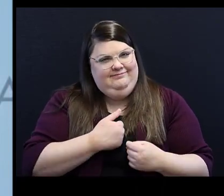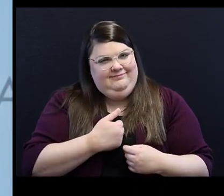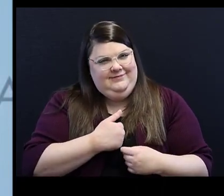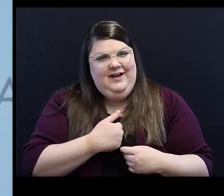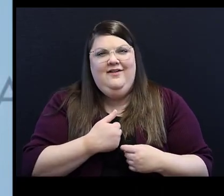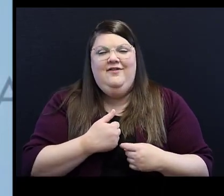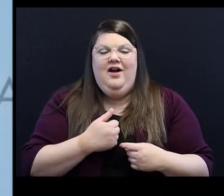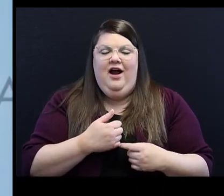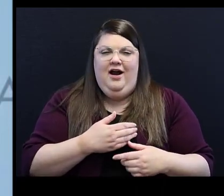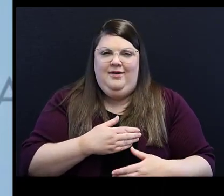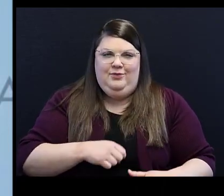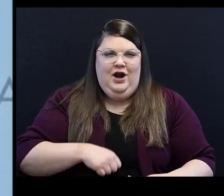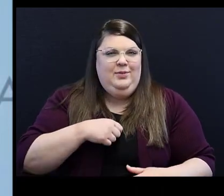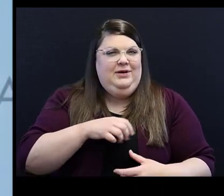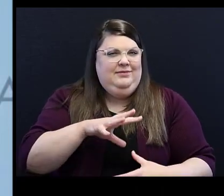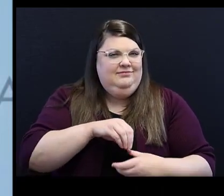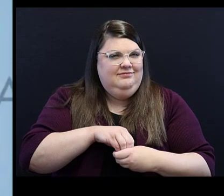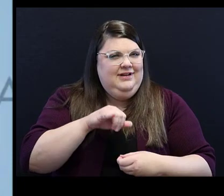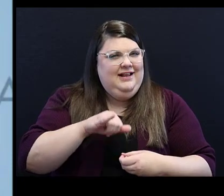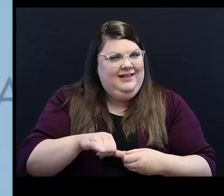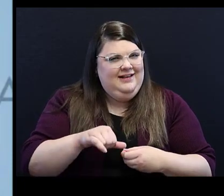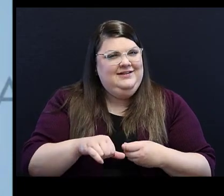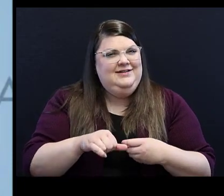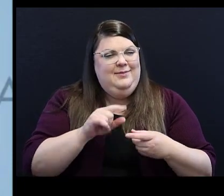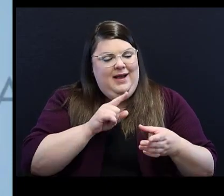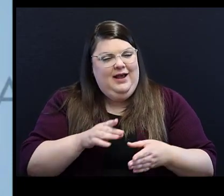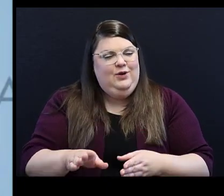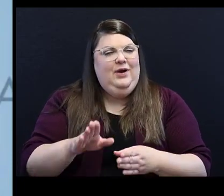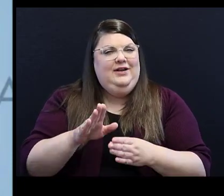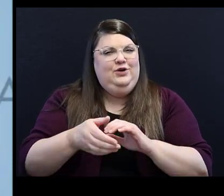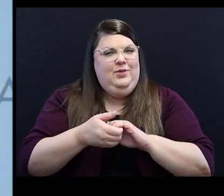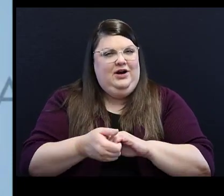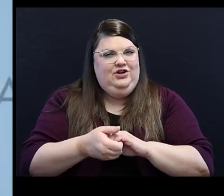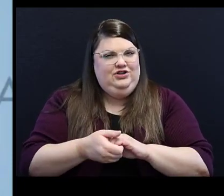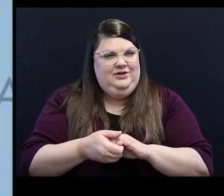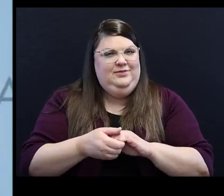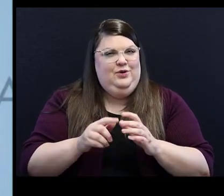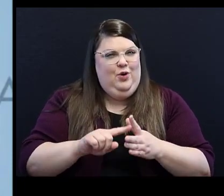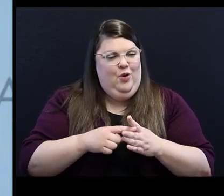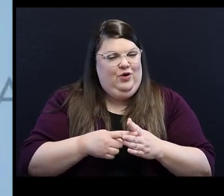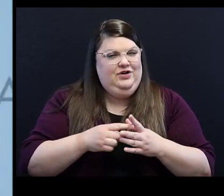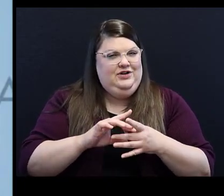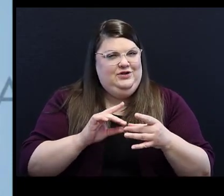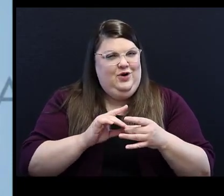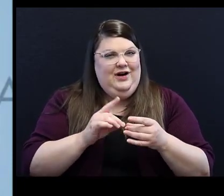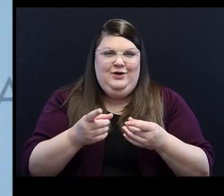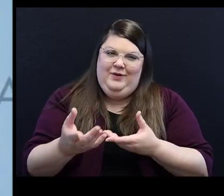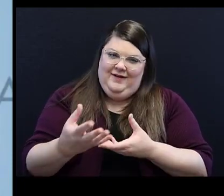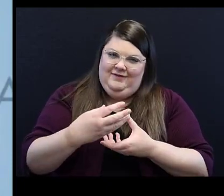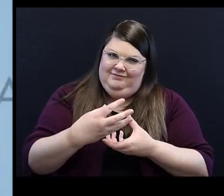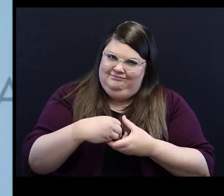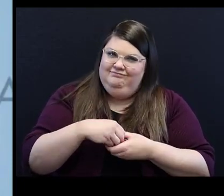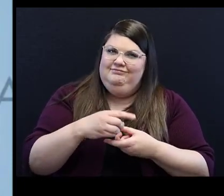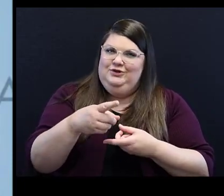and today’s presentation invites you to be part of this project’s origin and future success story.